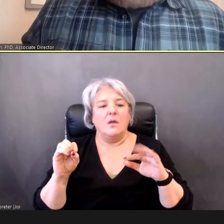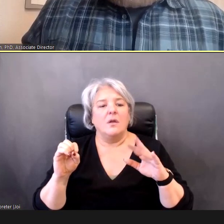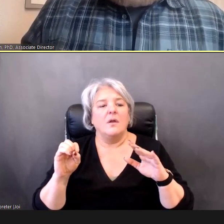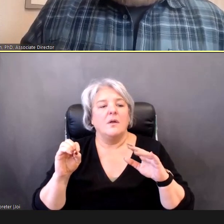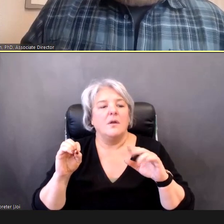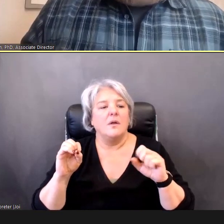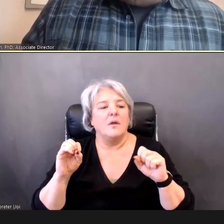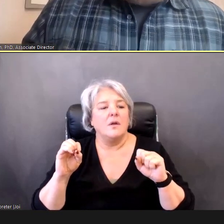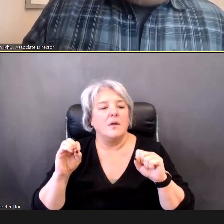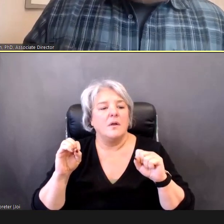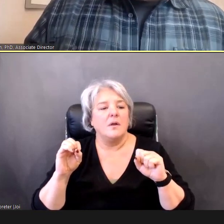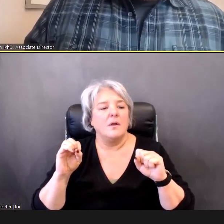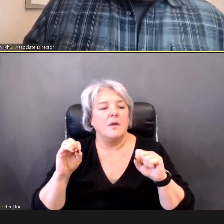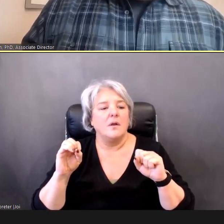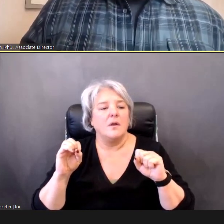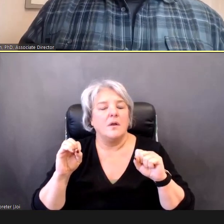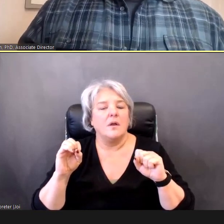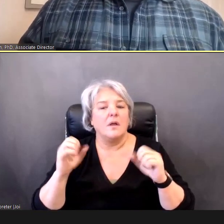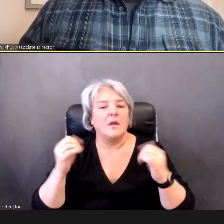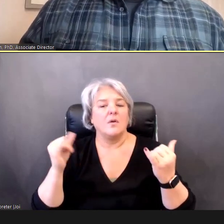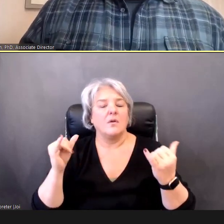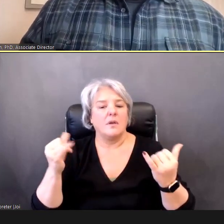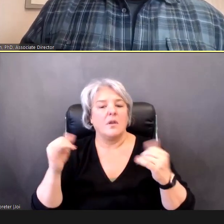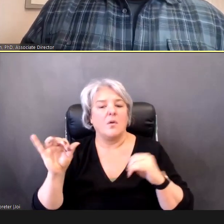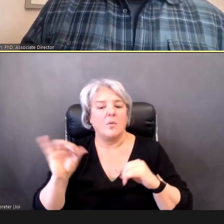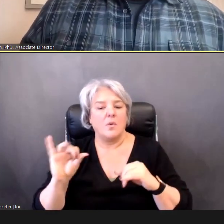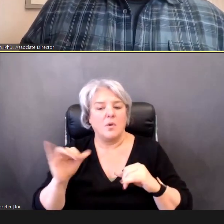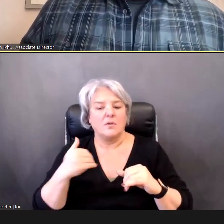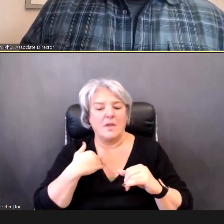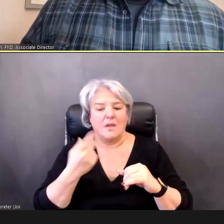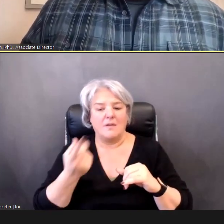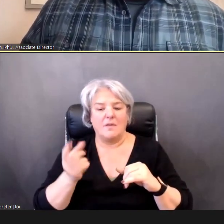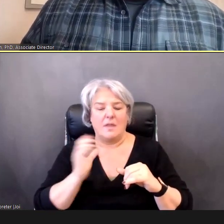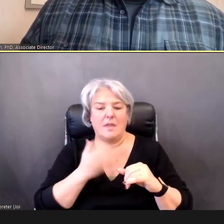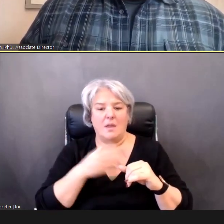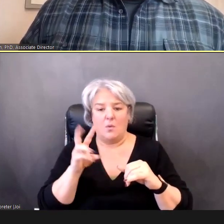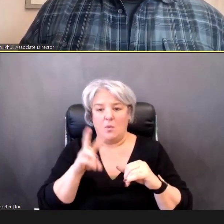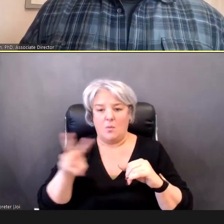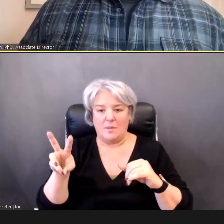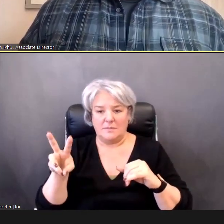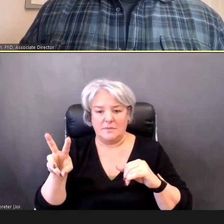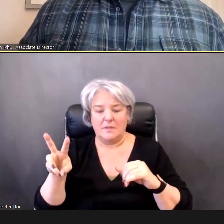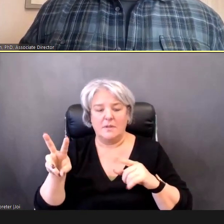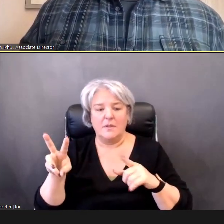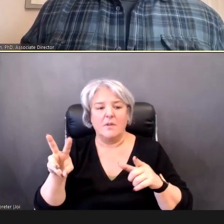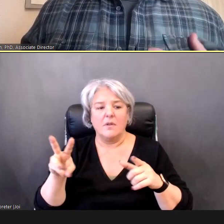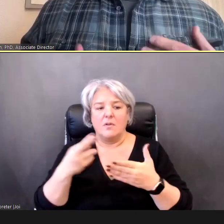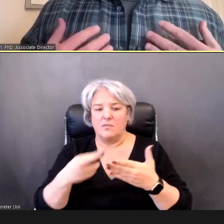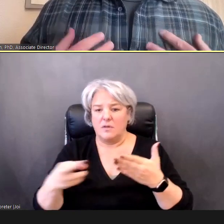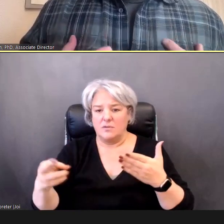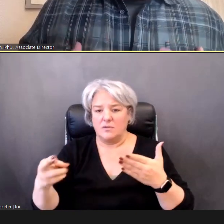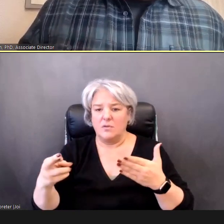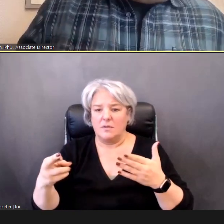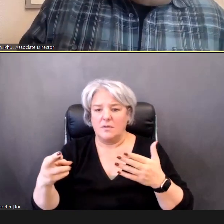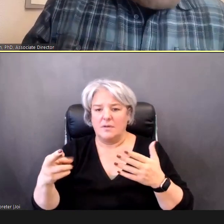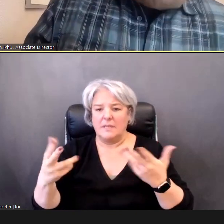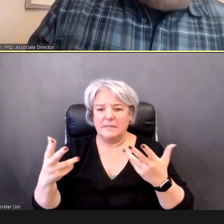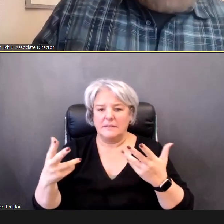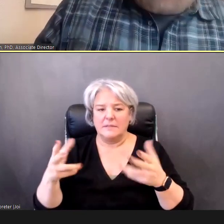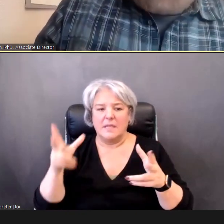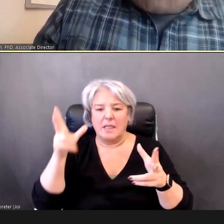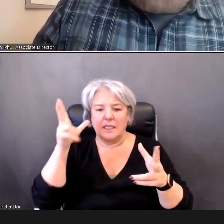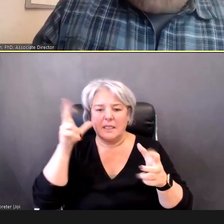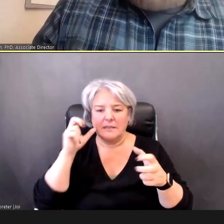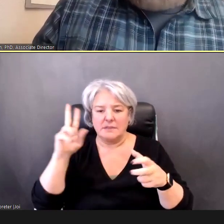um we also have one of our website um uh